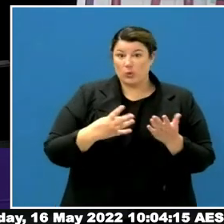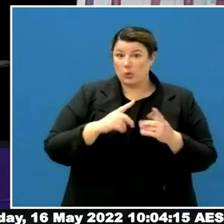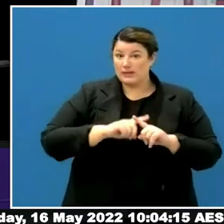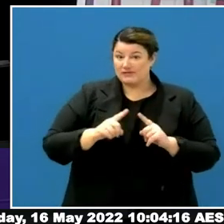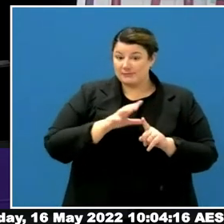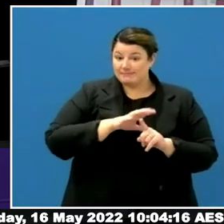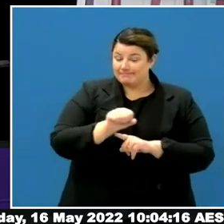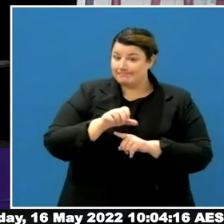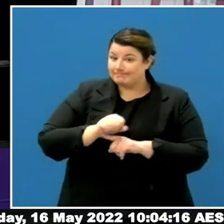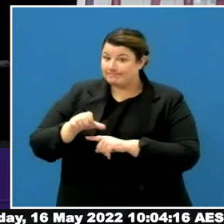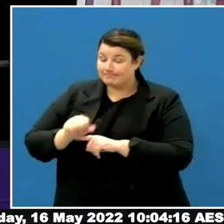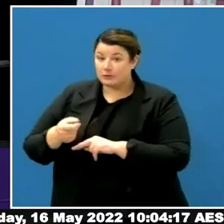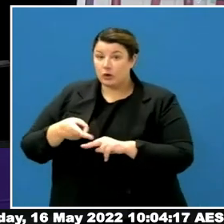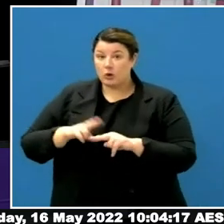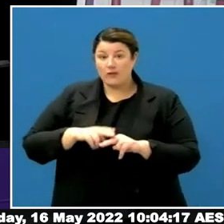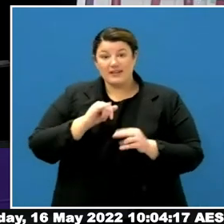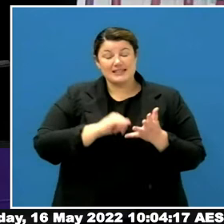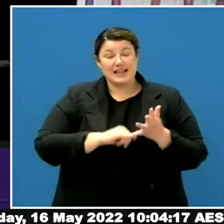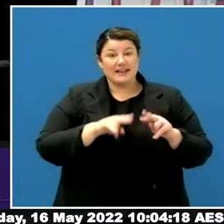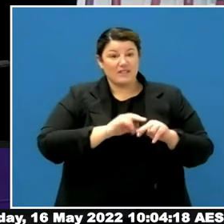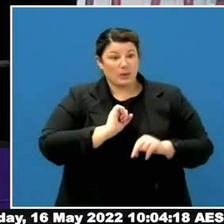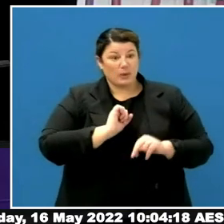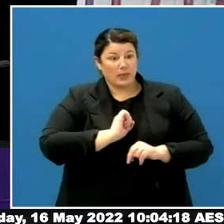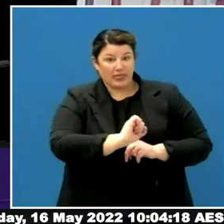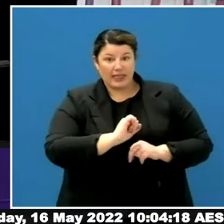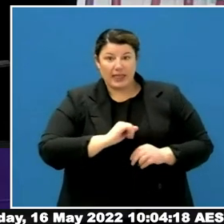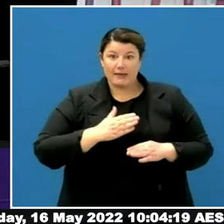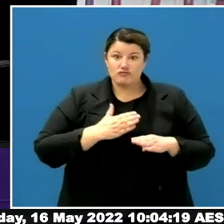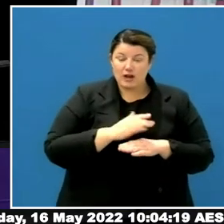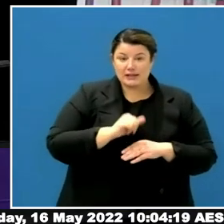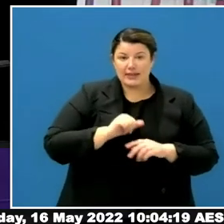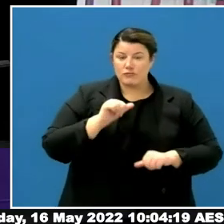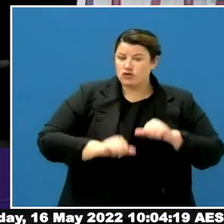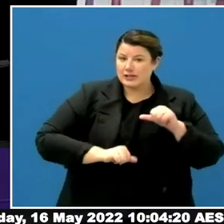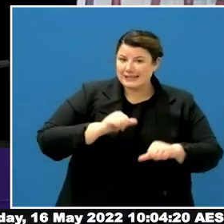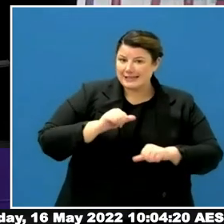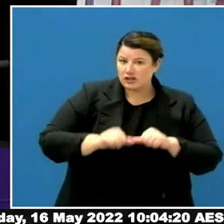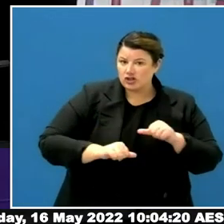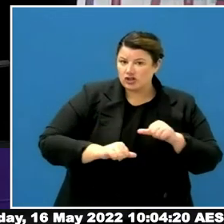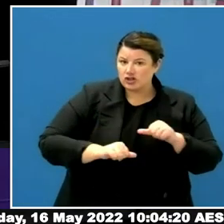procedures and also makes some recommendations directed specifically to